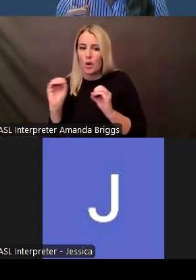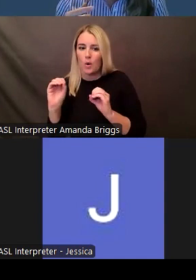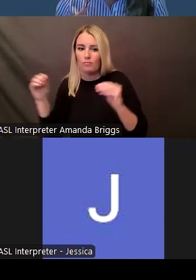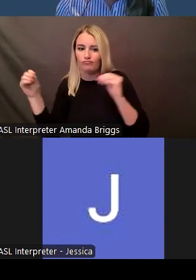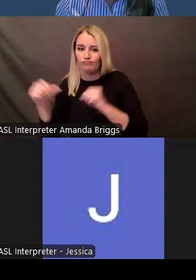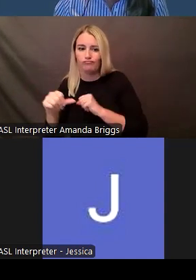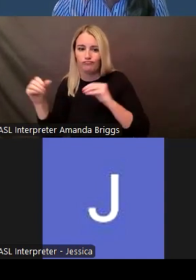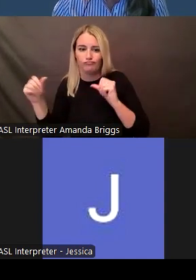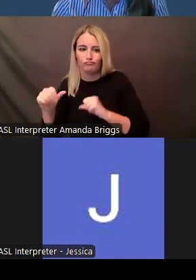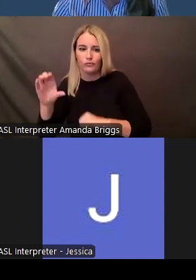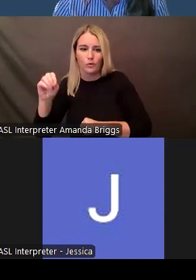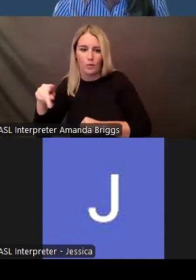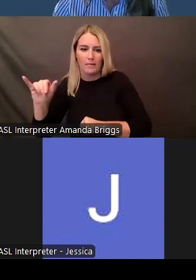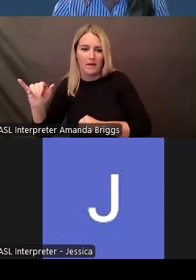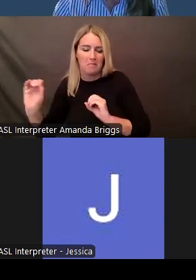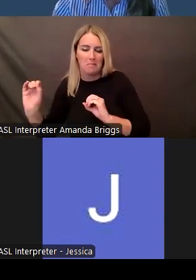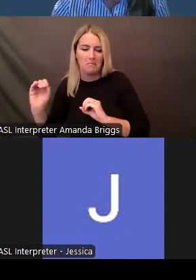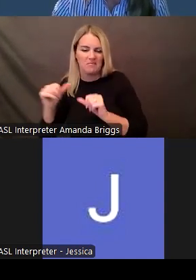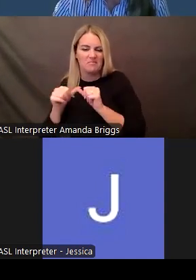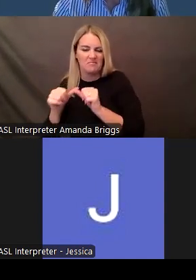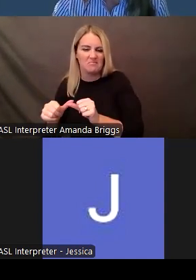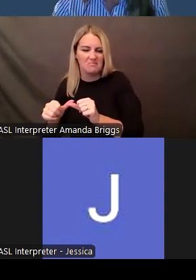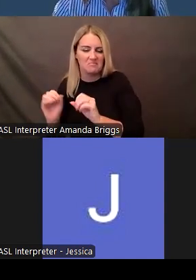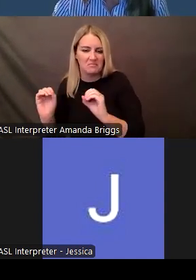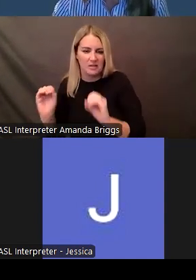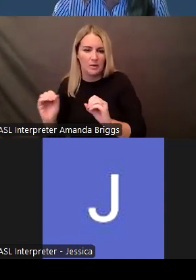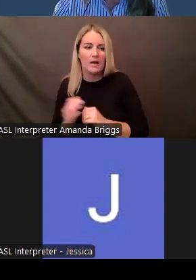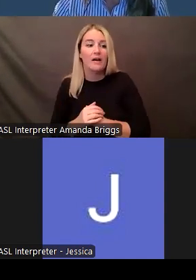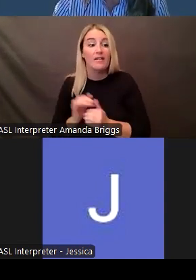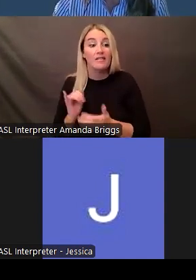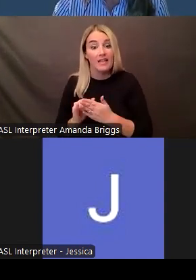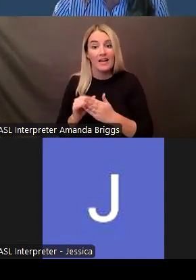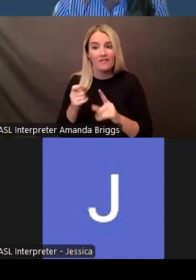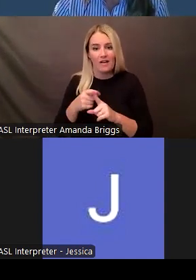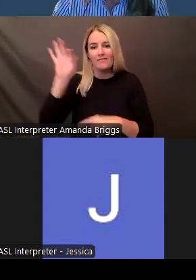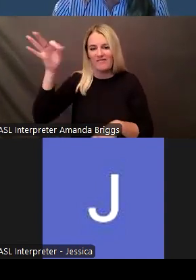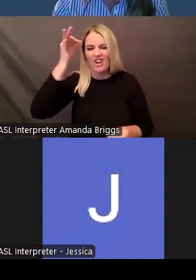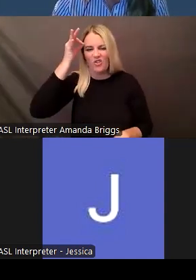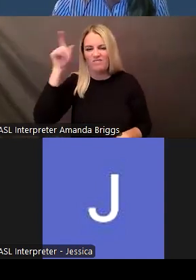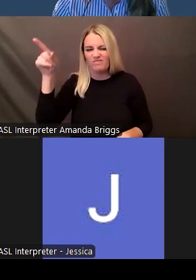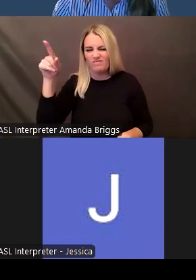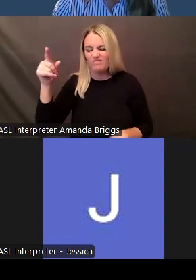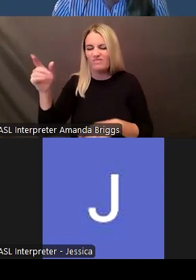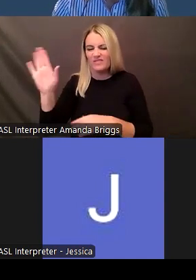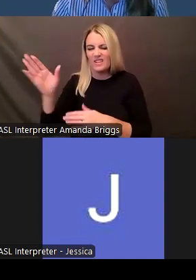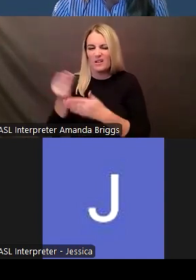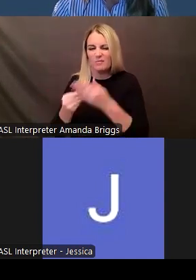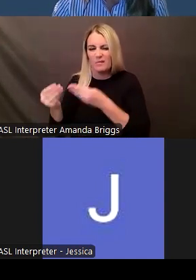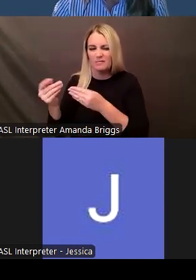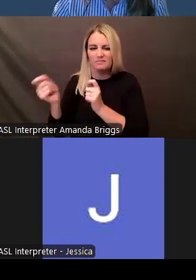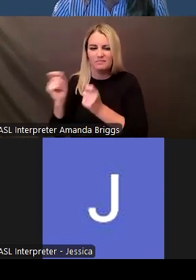And this change is a result of, the federal budget bill. Okay, so I will turn it back over to